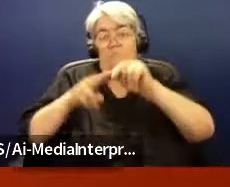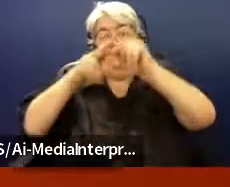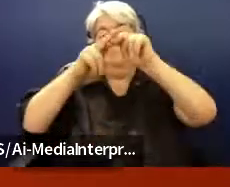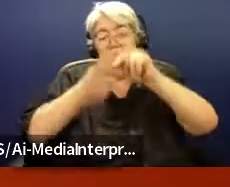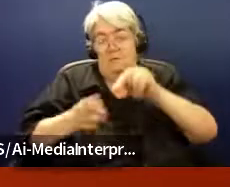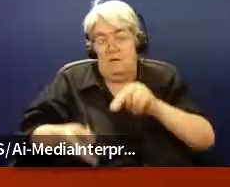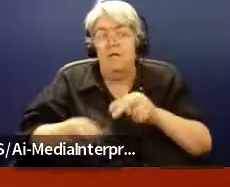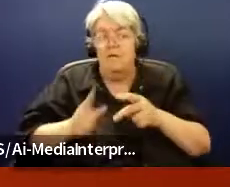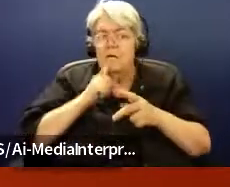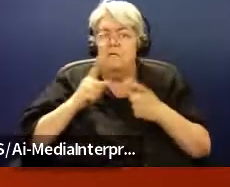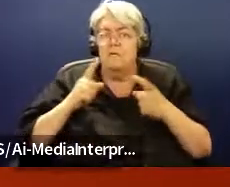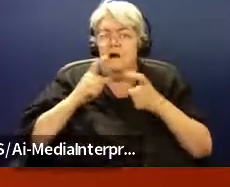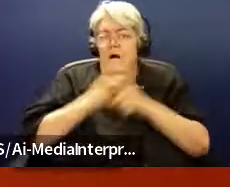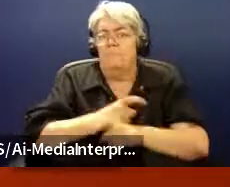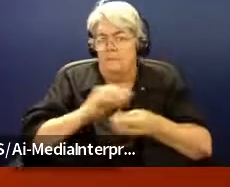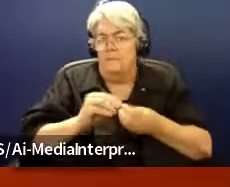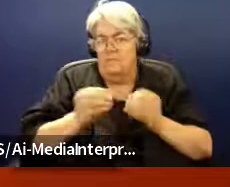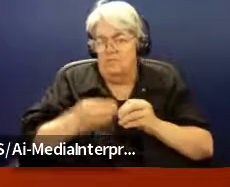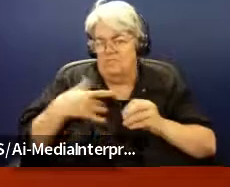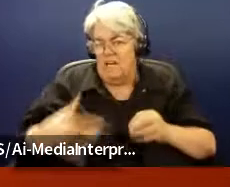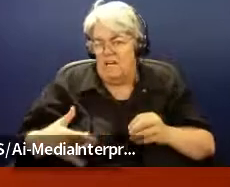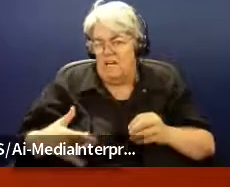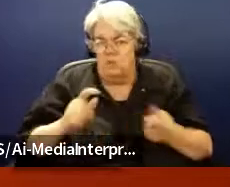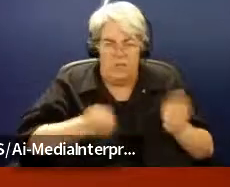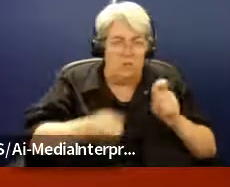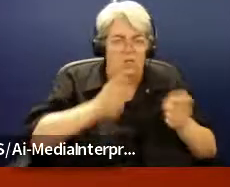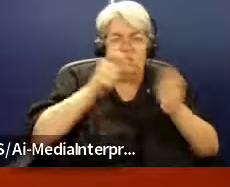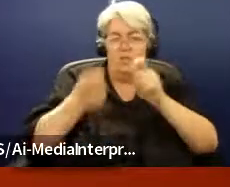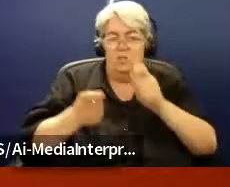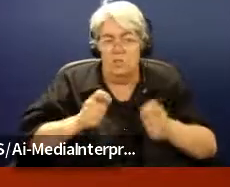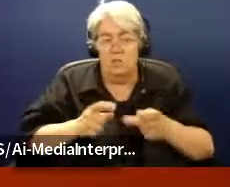that is data that can be quite complex if you look at throughout estate